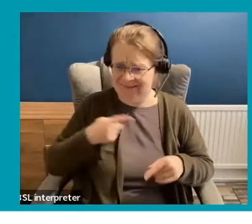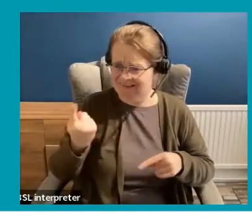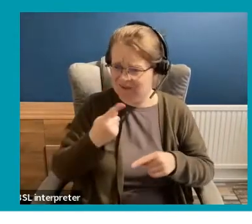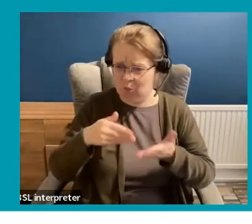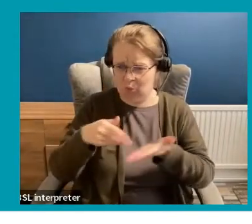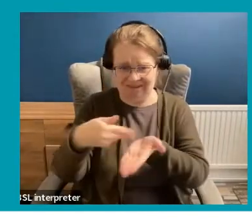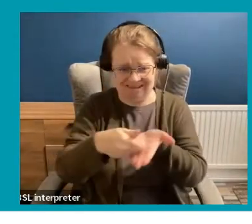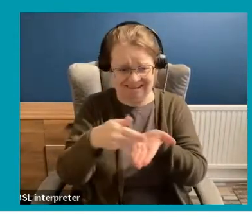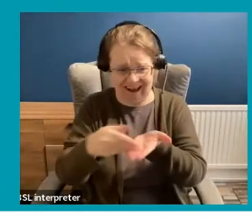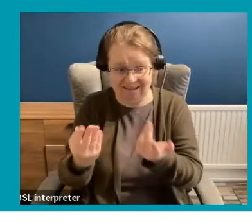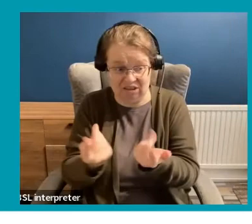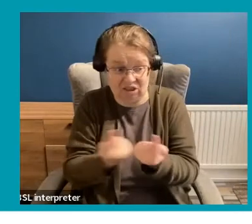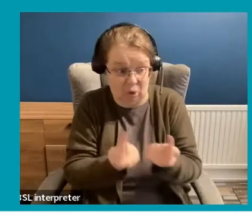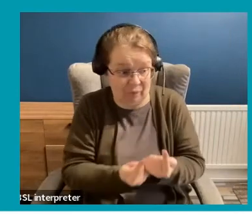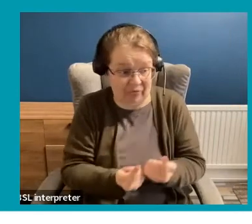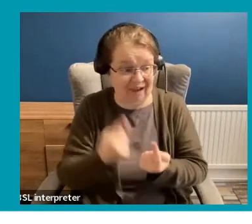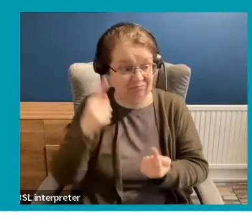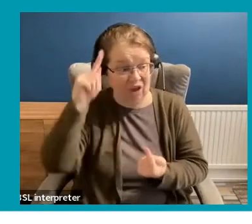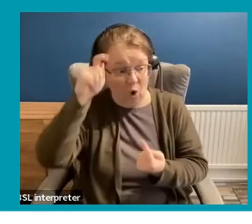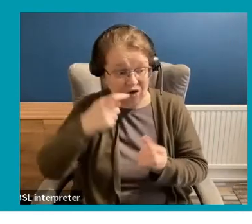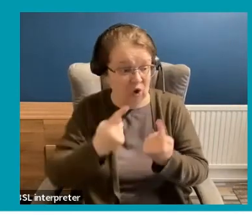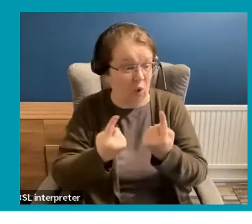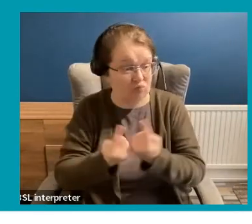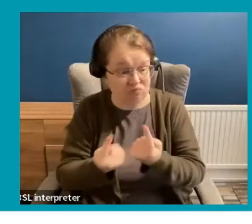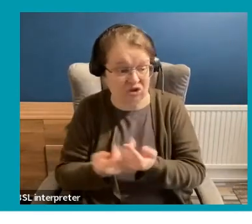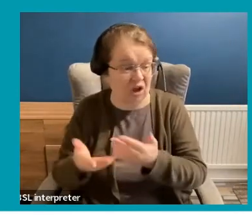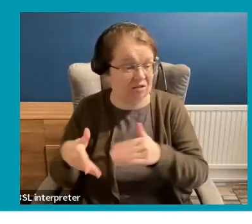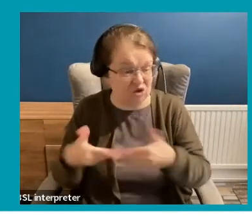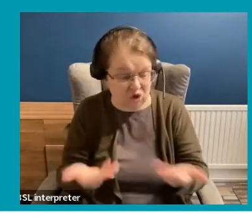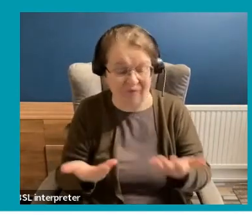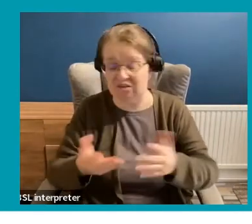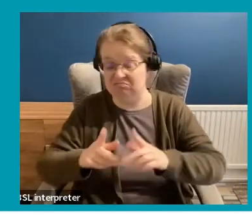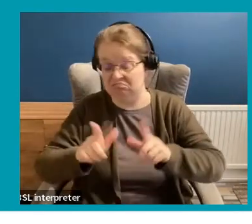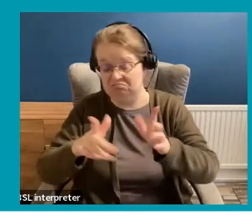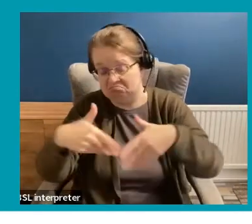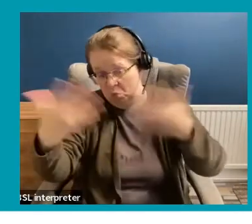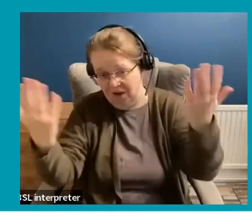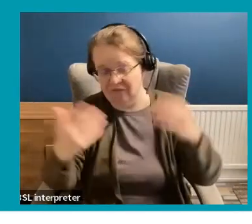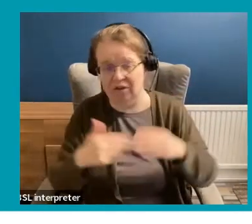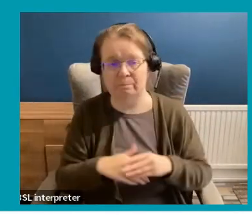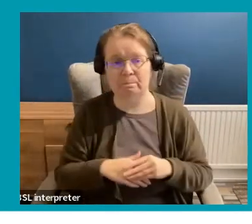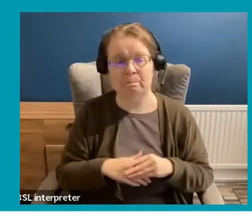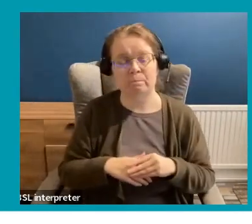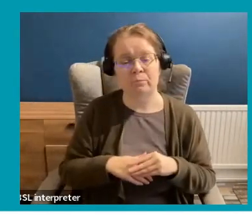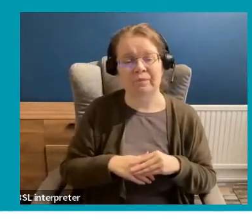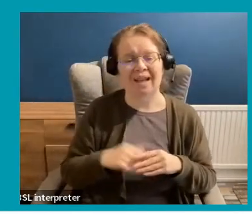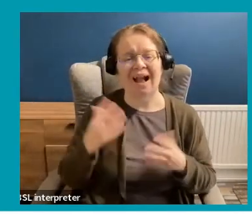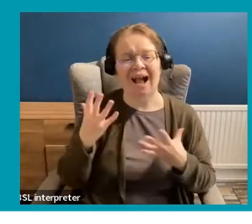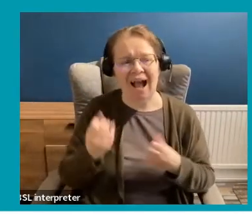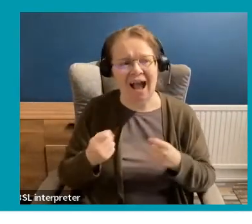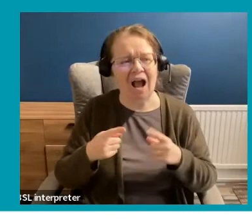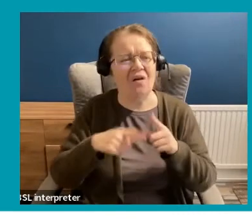something whether it's an idea, product or service to other people and multiple other stakeholders involved